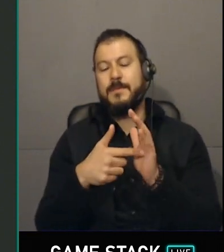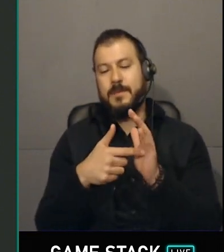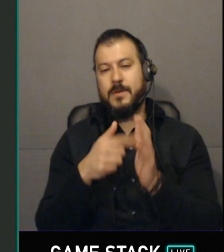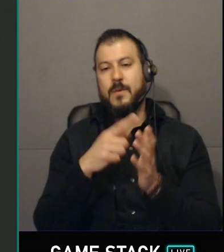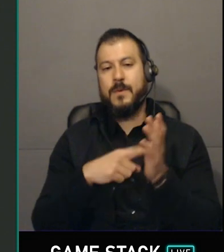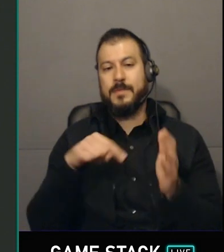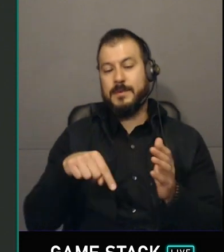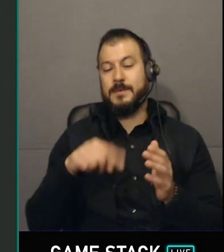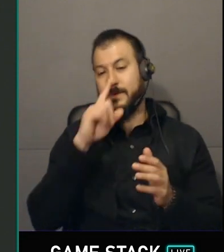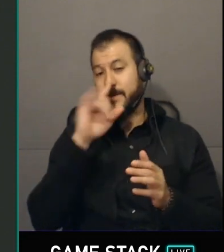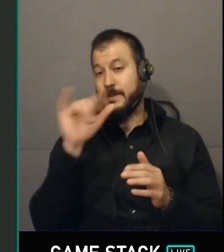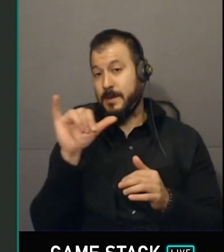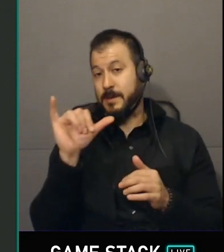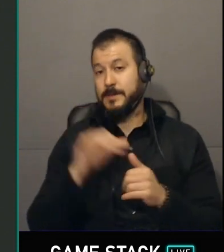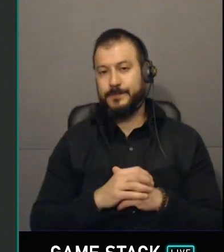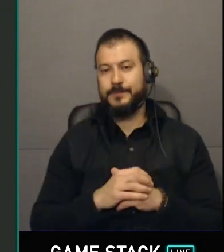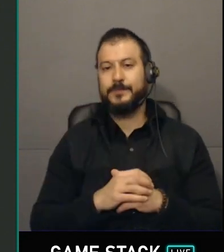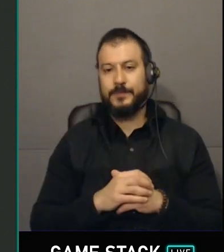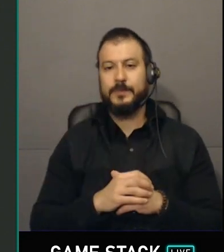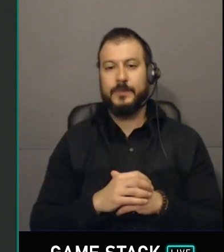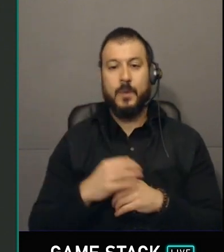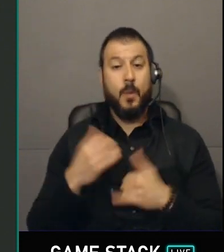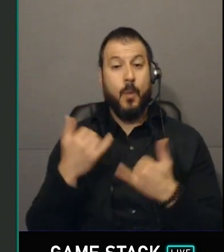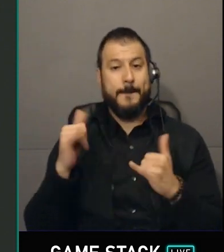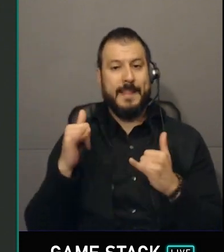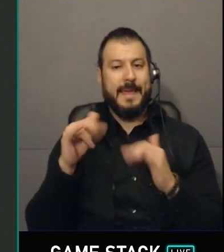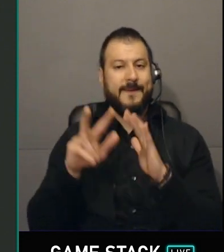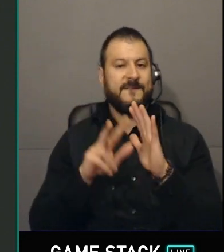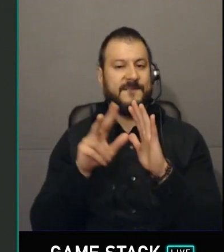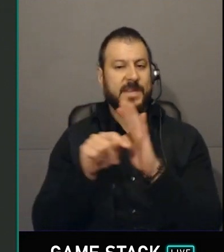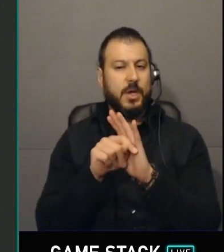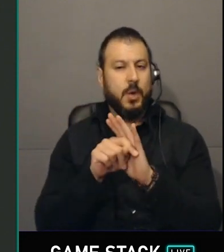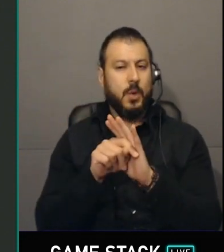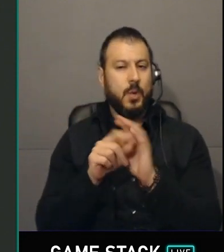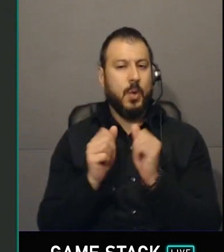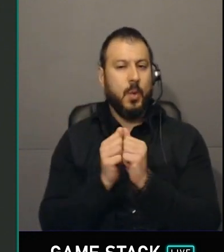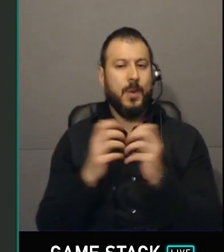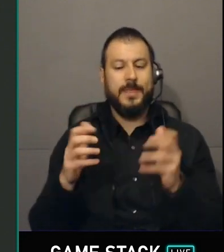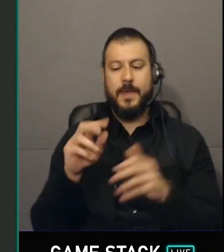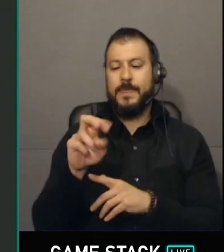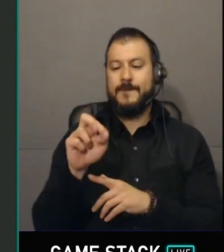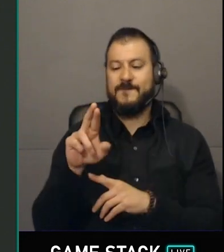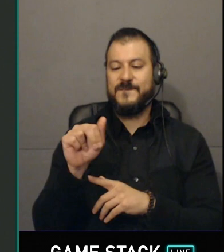this was like. We'll play a video now without the VERA engine running,